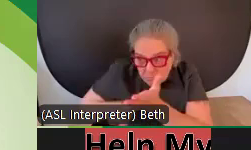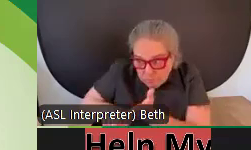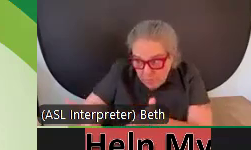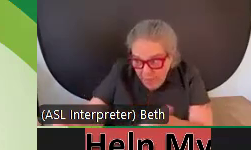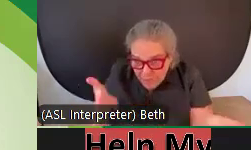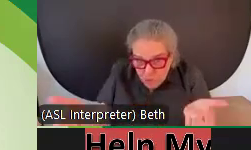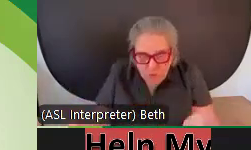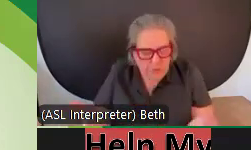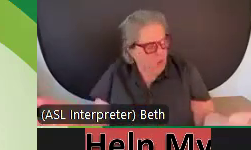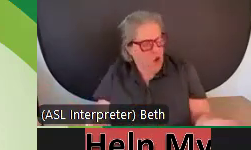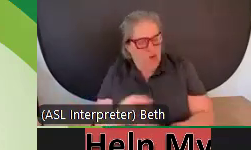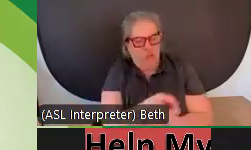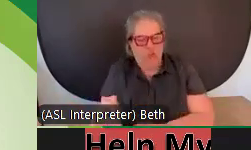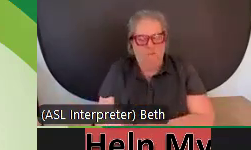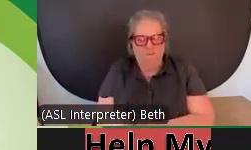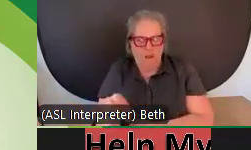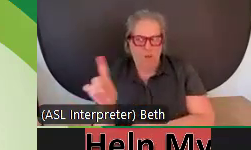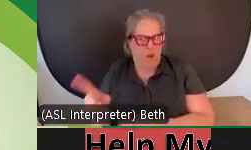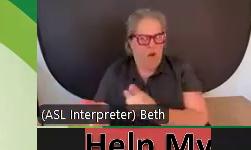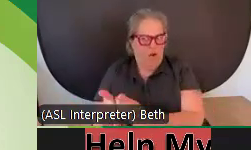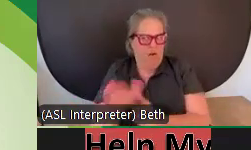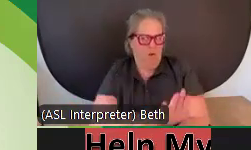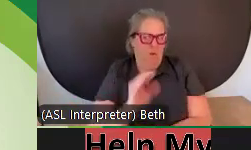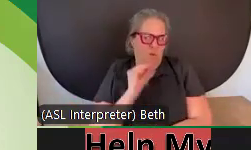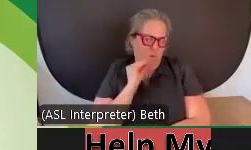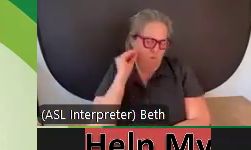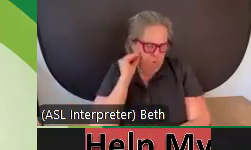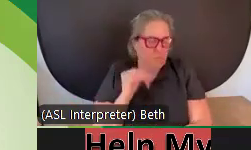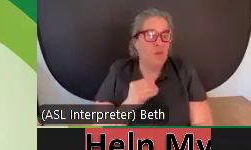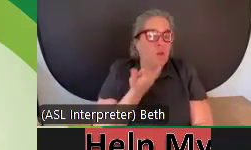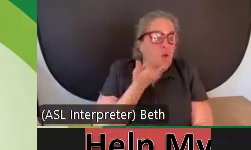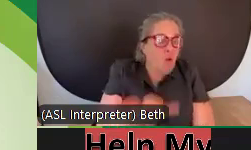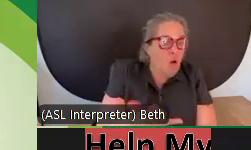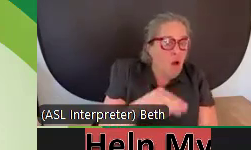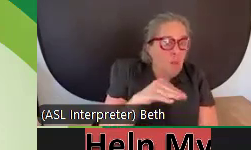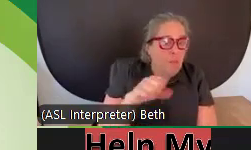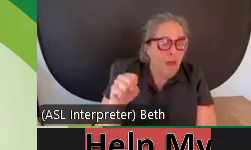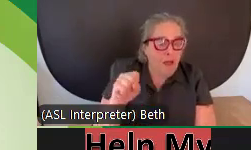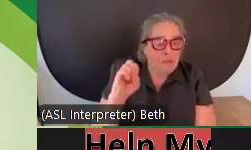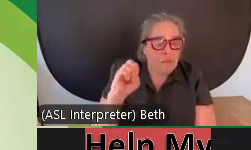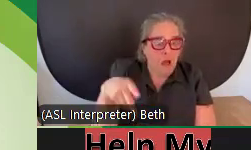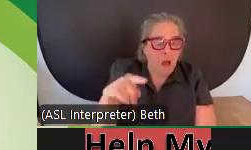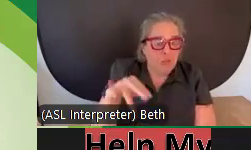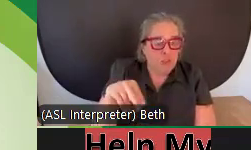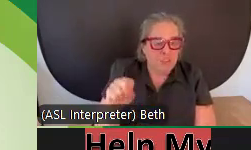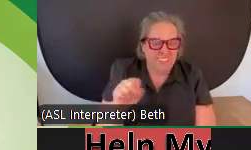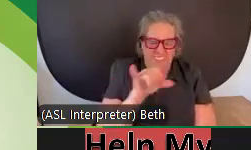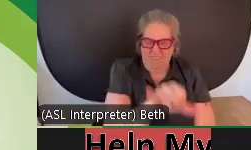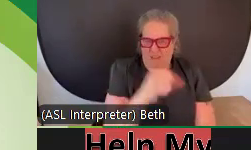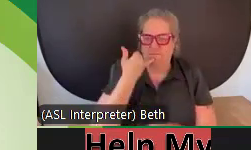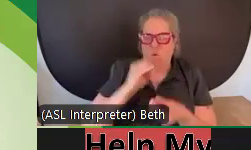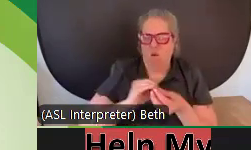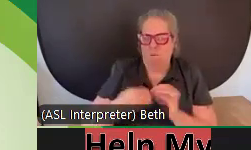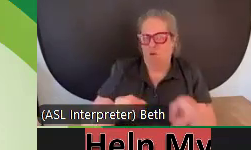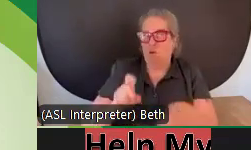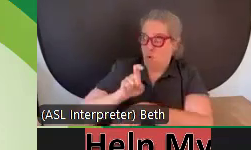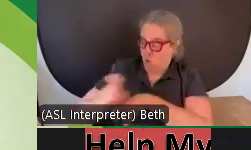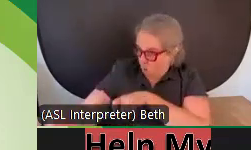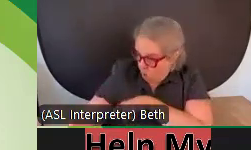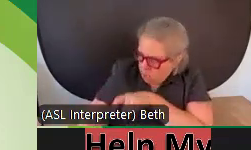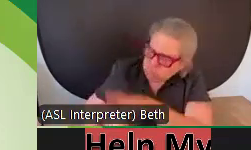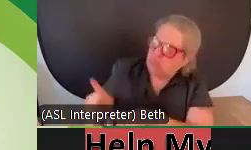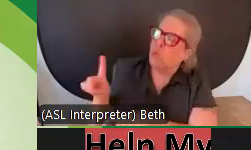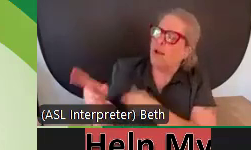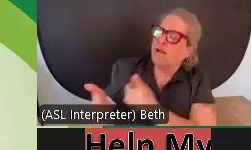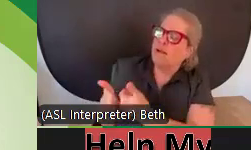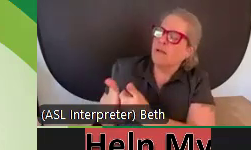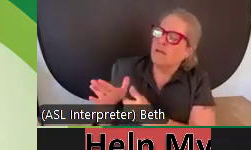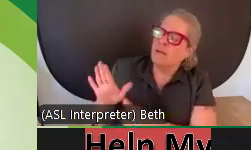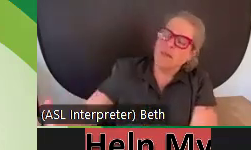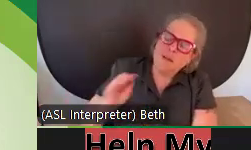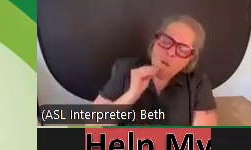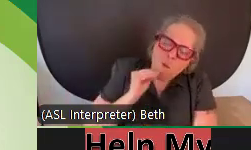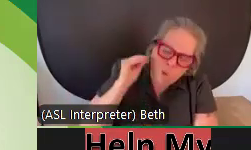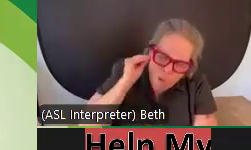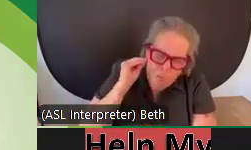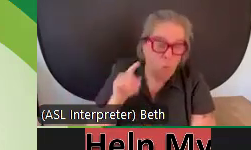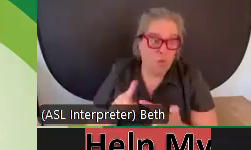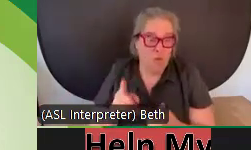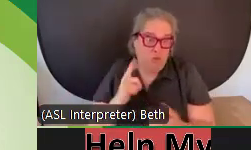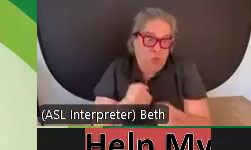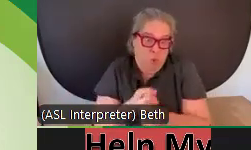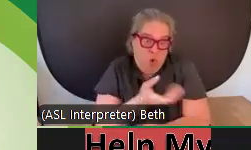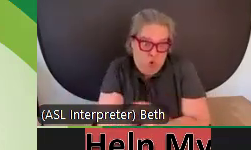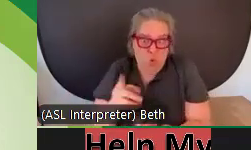For those interested, we urge you to see if they're available in your area, call MassOptions at the number provided and again, just see if they're available in your area and can serve either you or the individual that you are caring for.